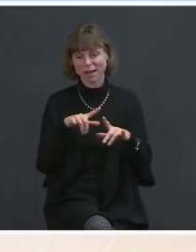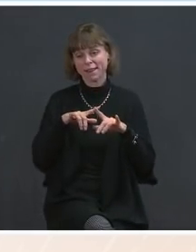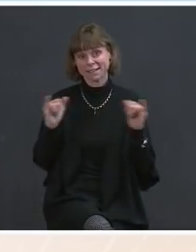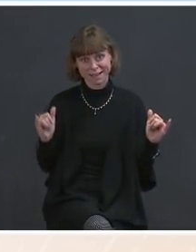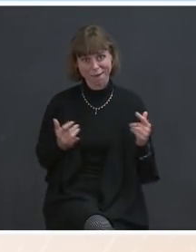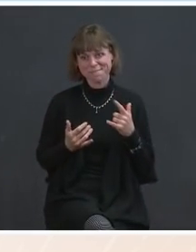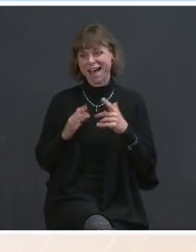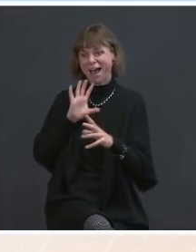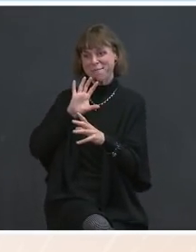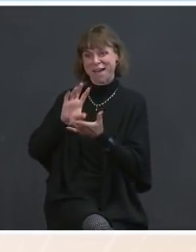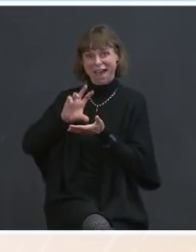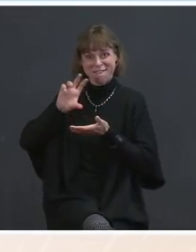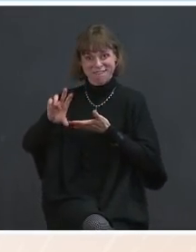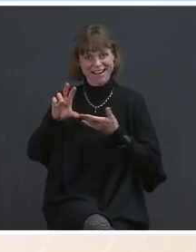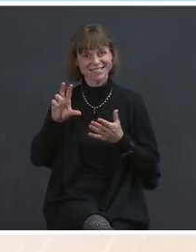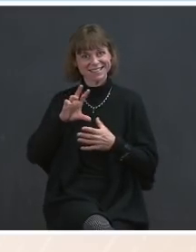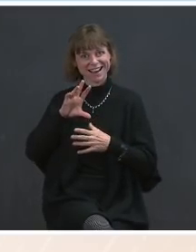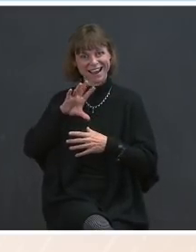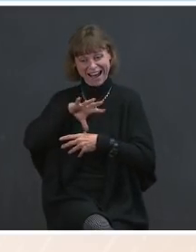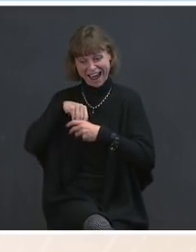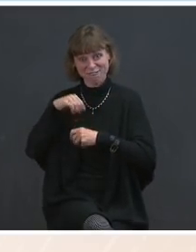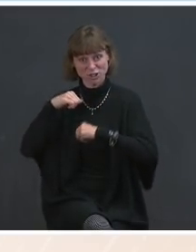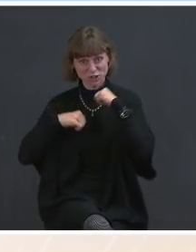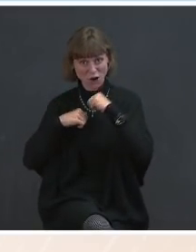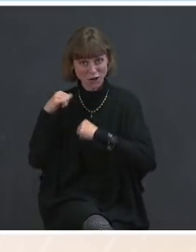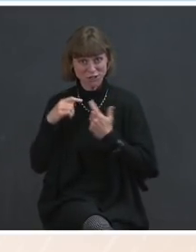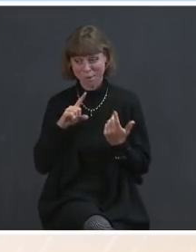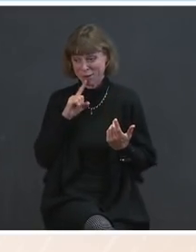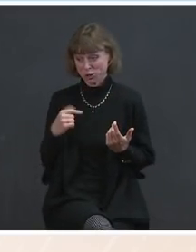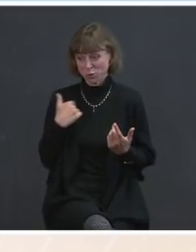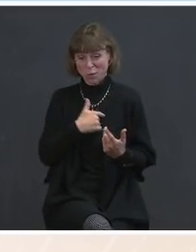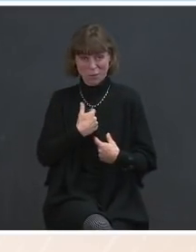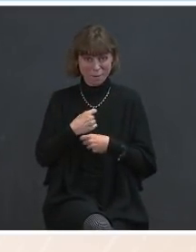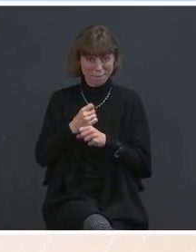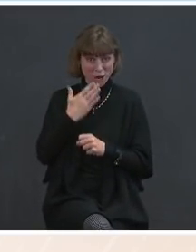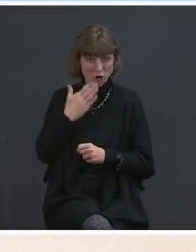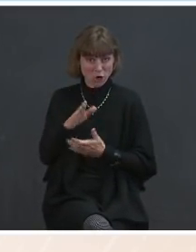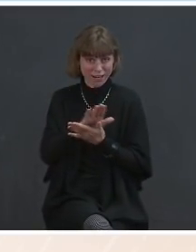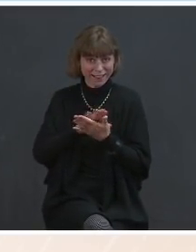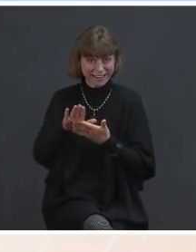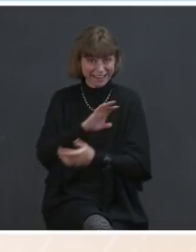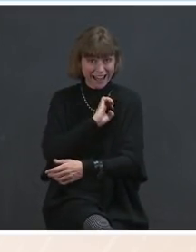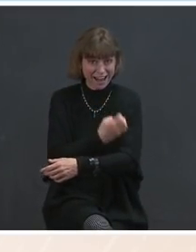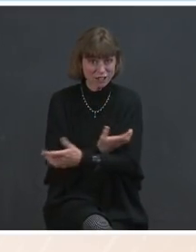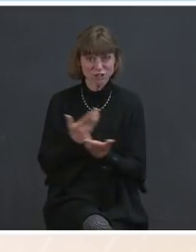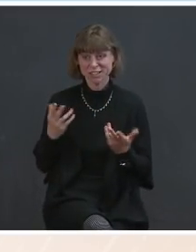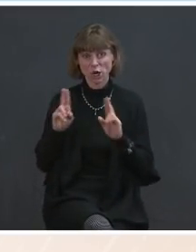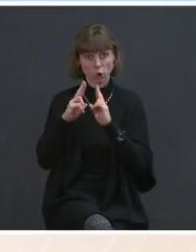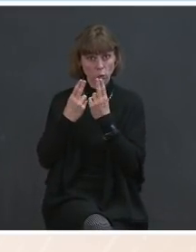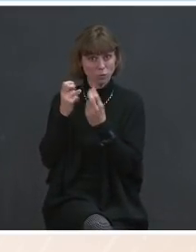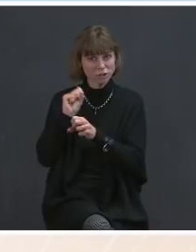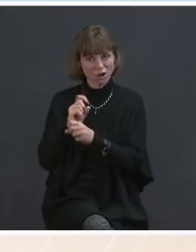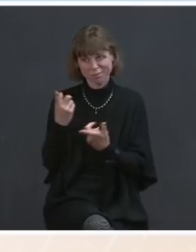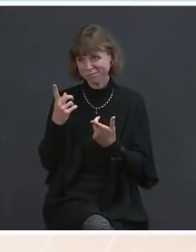ensuring that we can create good, clean energy, union jobs is also a priority.